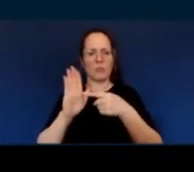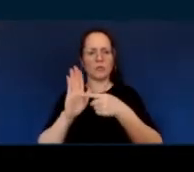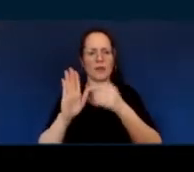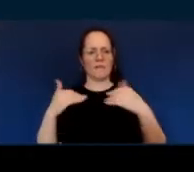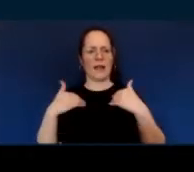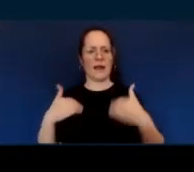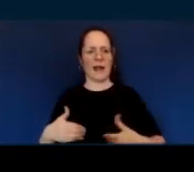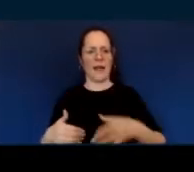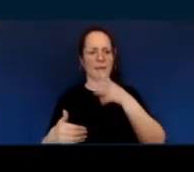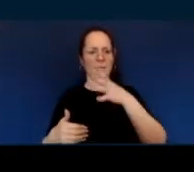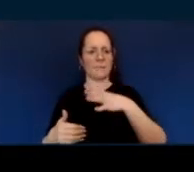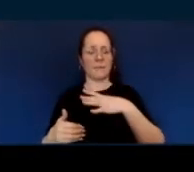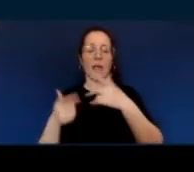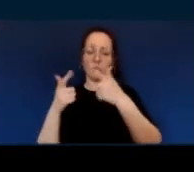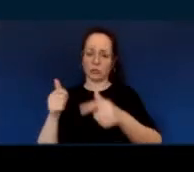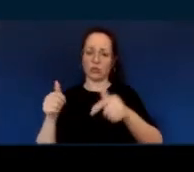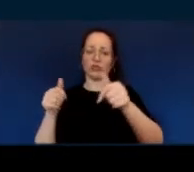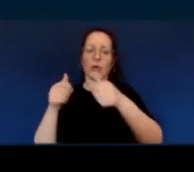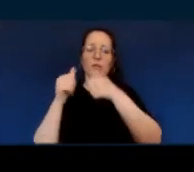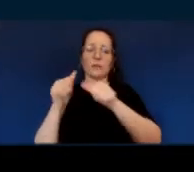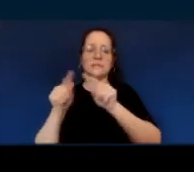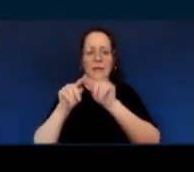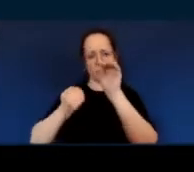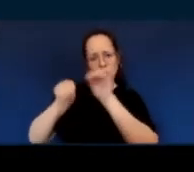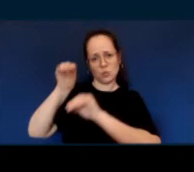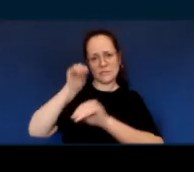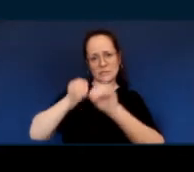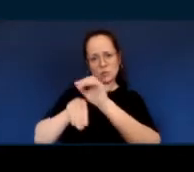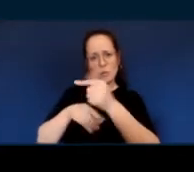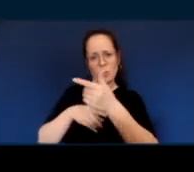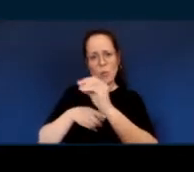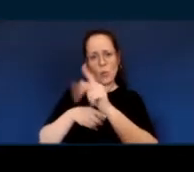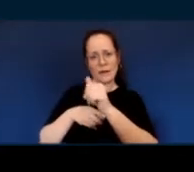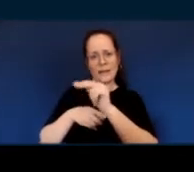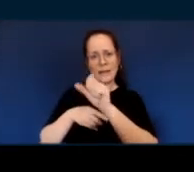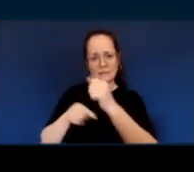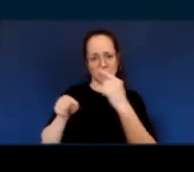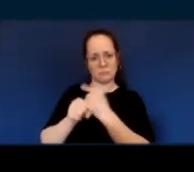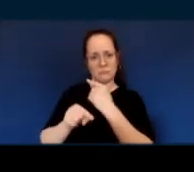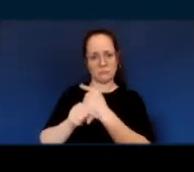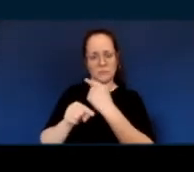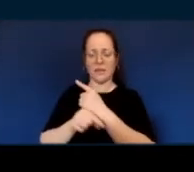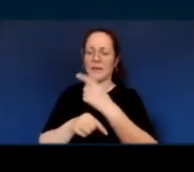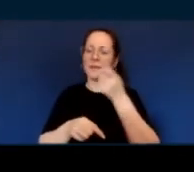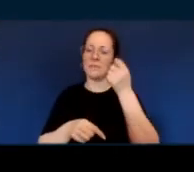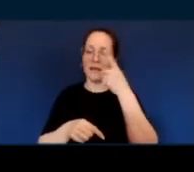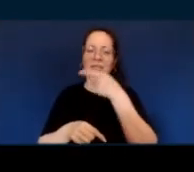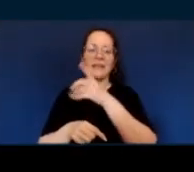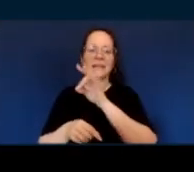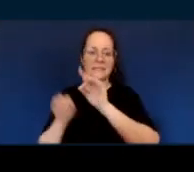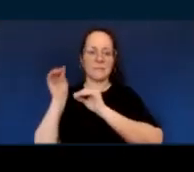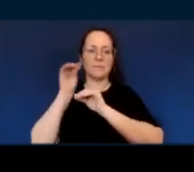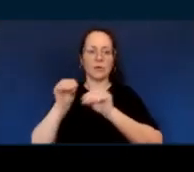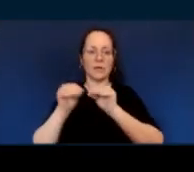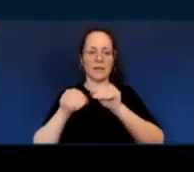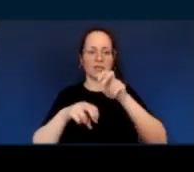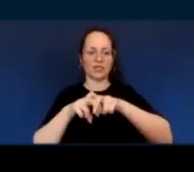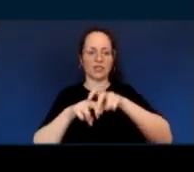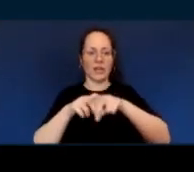ATTEMPT TO SITUATE HER ORGANS IN THE LOCATIONS THAT WERE MORE LIKELY TO BE FOUND AND THEY ALSO PUT HER IN AN ARM CHAIR HER INTERNAL ANATOMY HAS BEEN